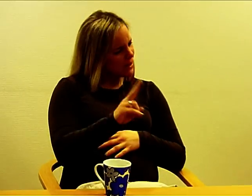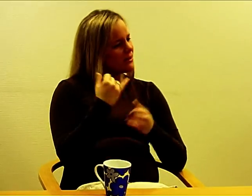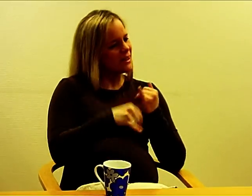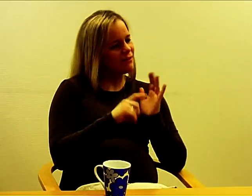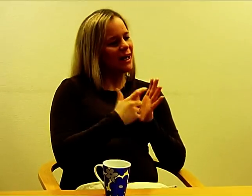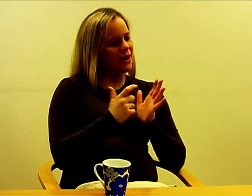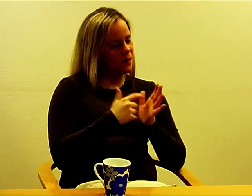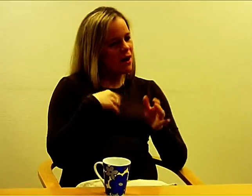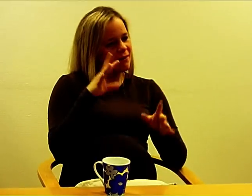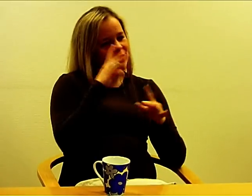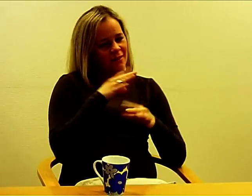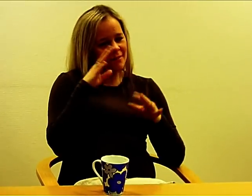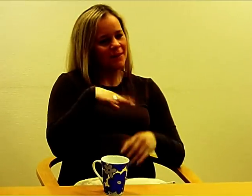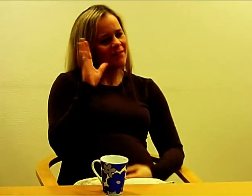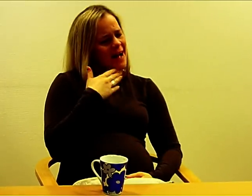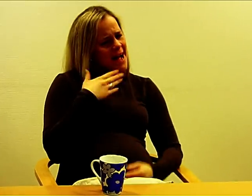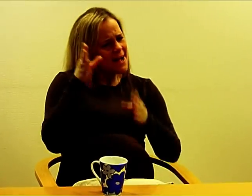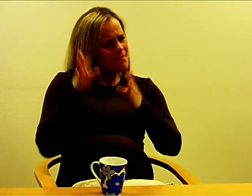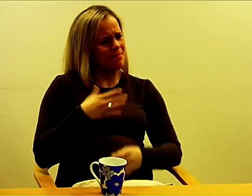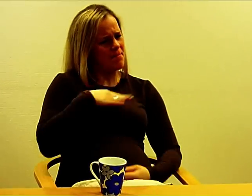The recent weeks I have actually been thinking more and more about who my-